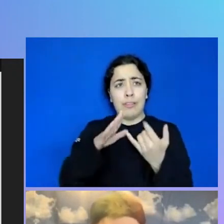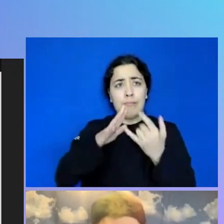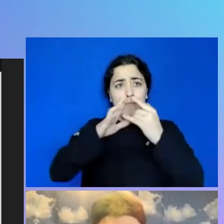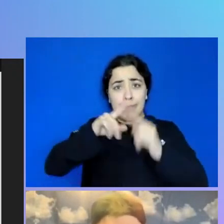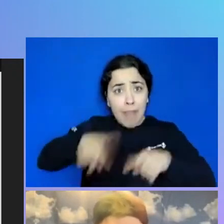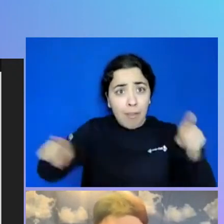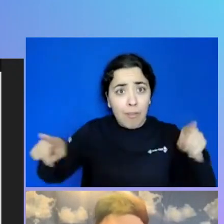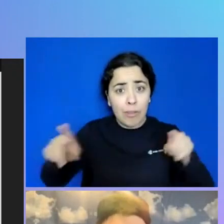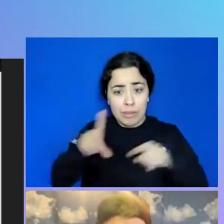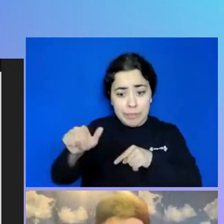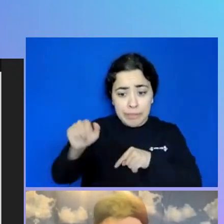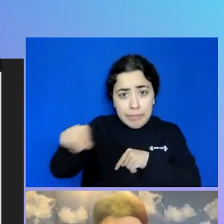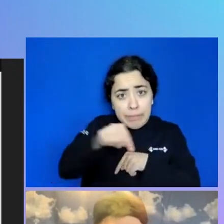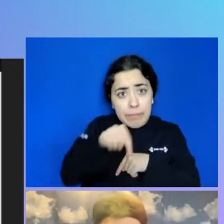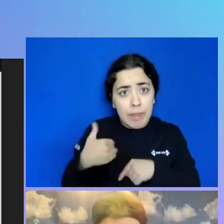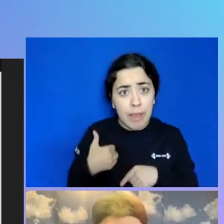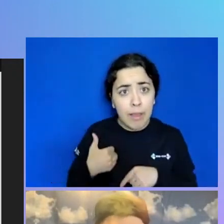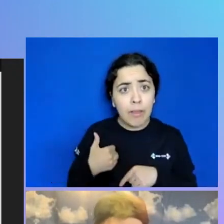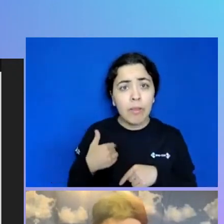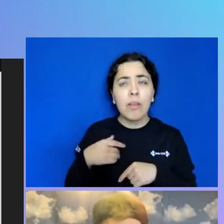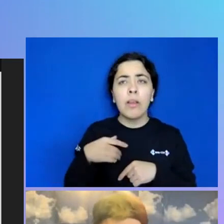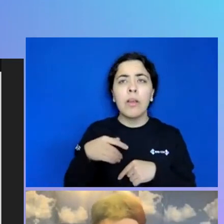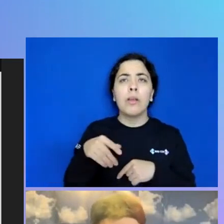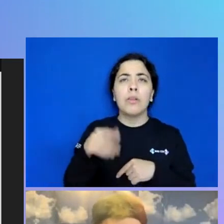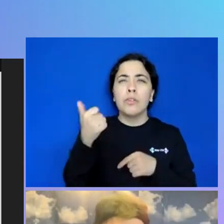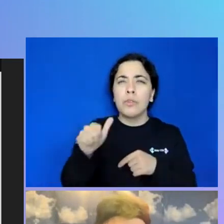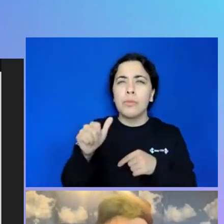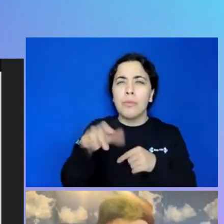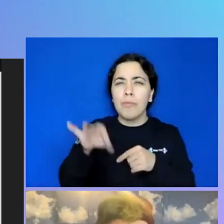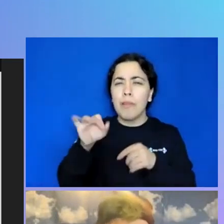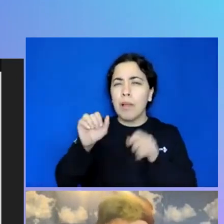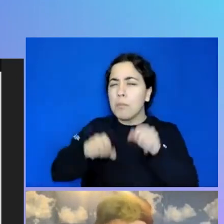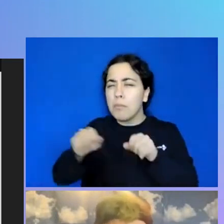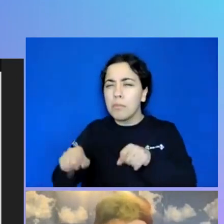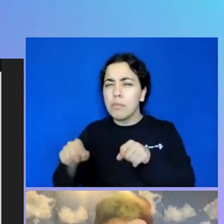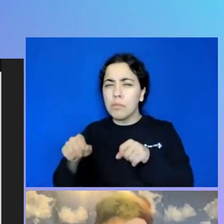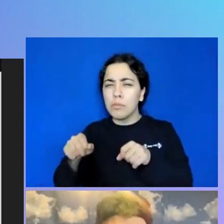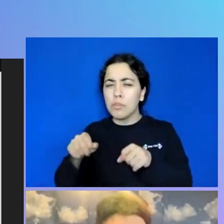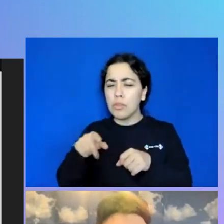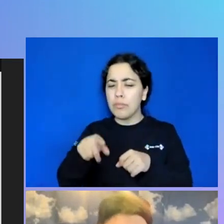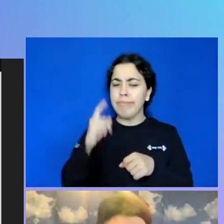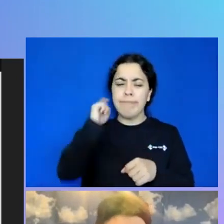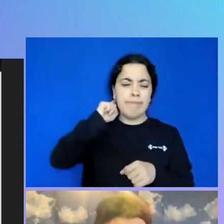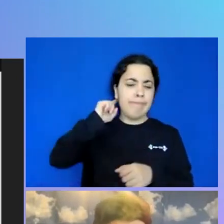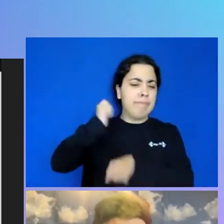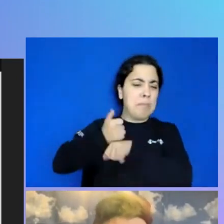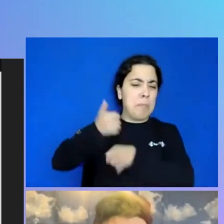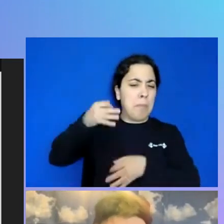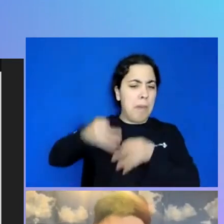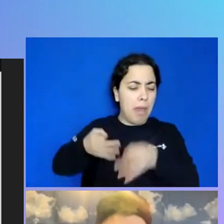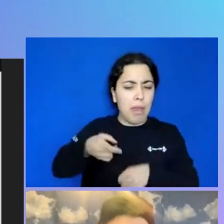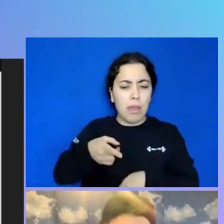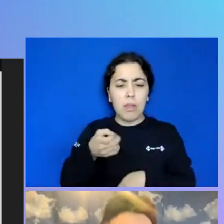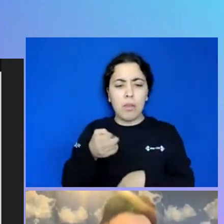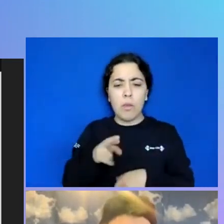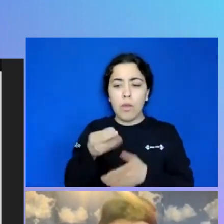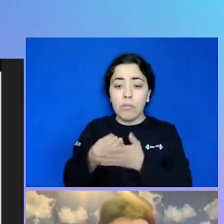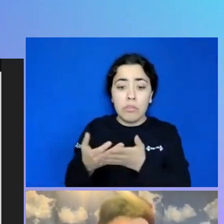hiring, promotions, salary turnover, and performance ratings. Uh, performance ratings